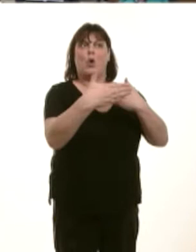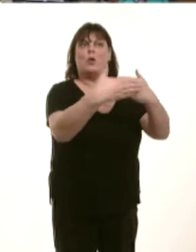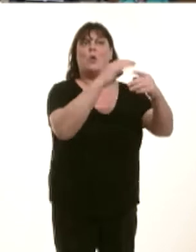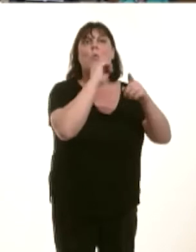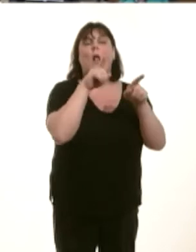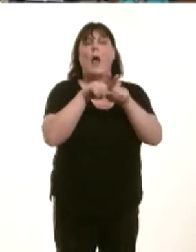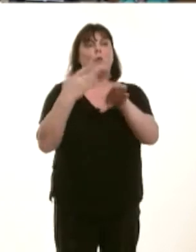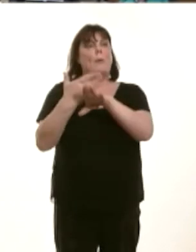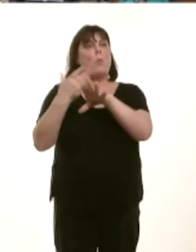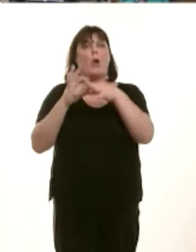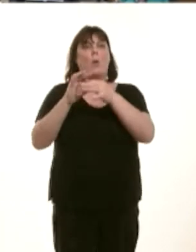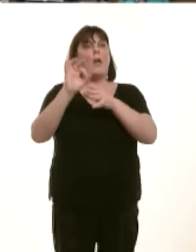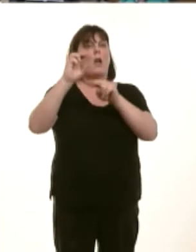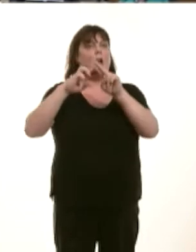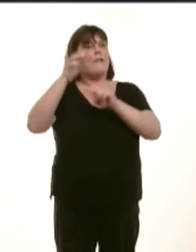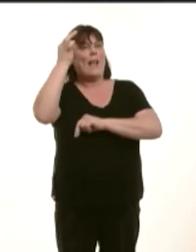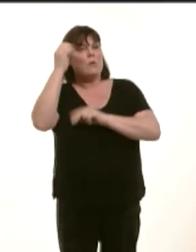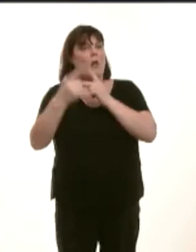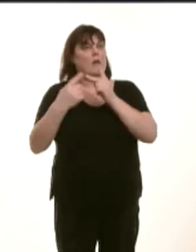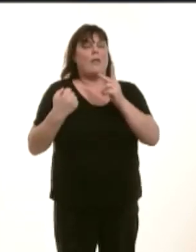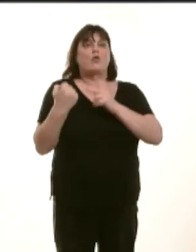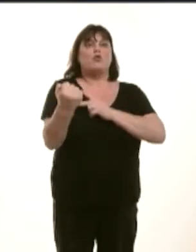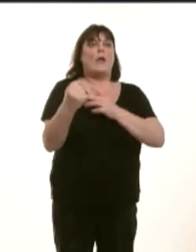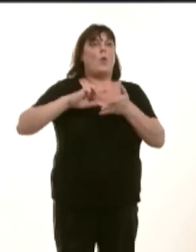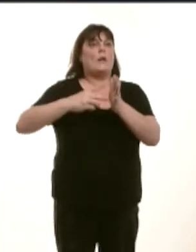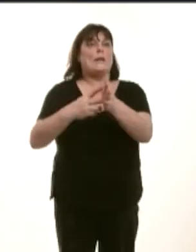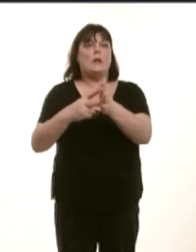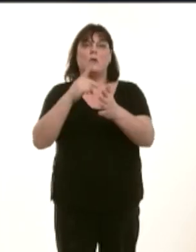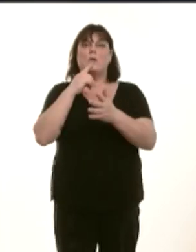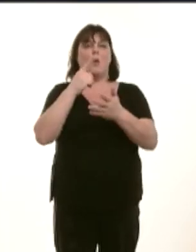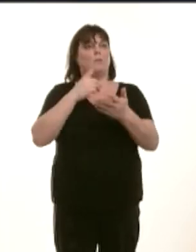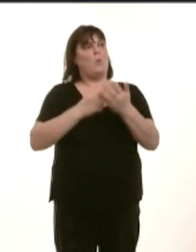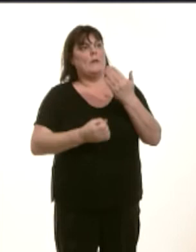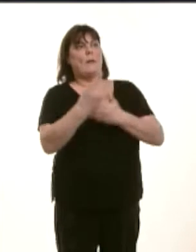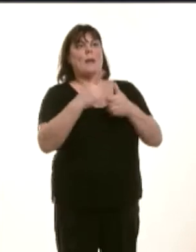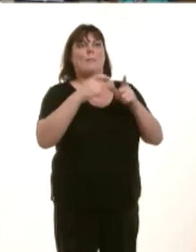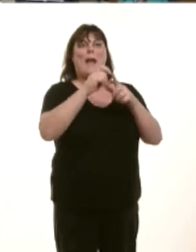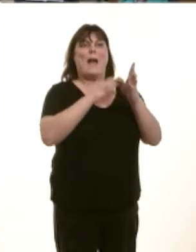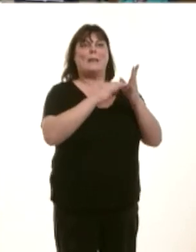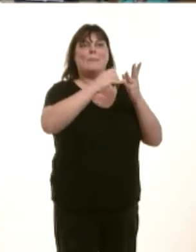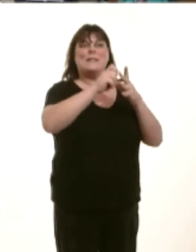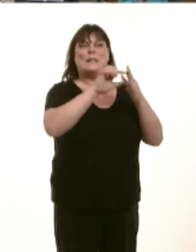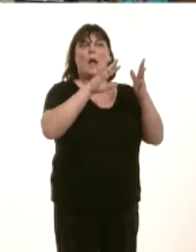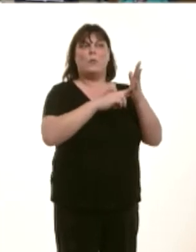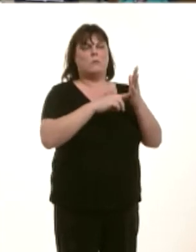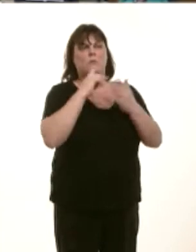trunk road agencies to improve the current situation in Splott and Adamsdown, which is truly chaotic sometimes? Carwyn Jones: Well, Iím not the project manager